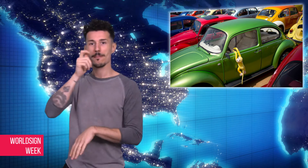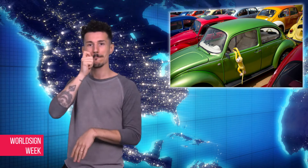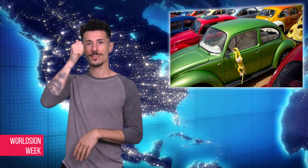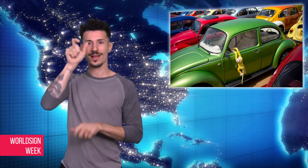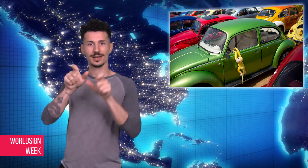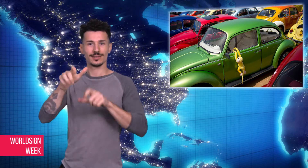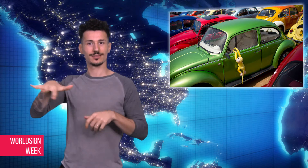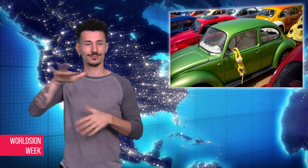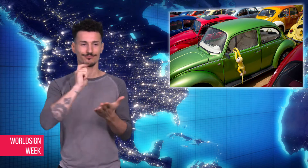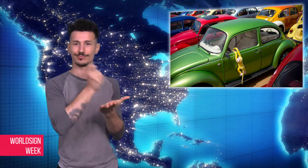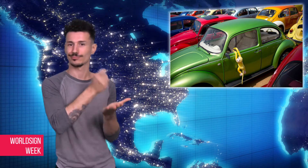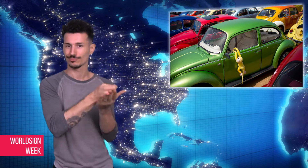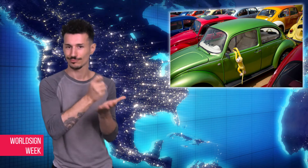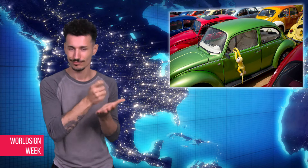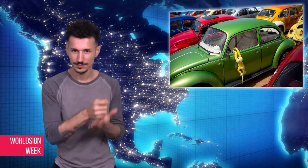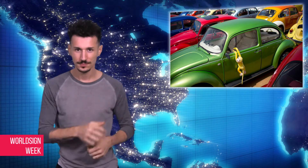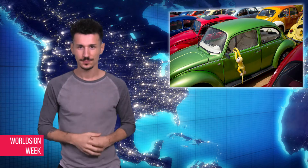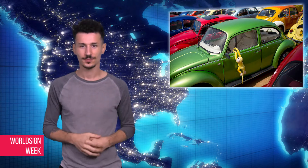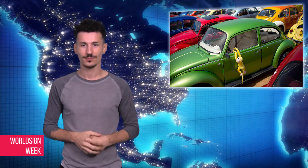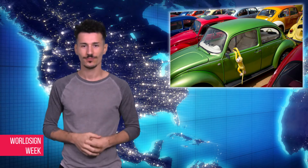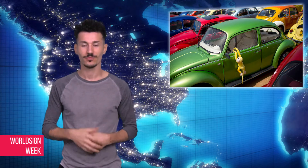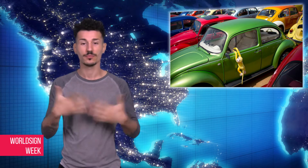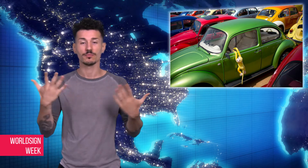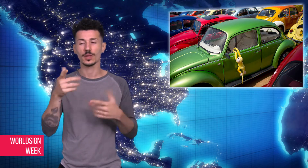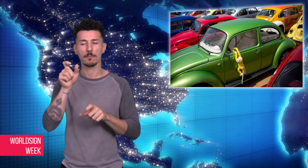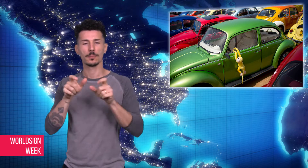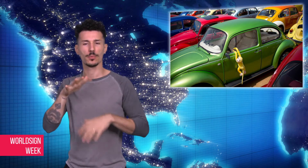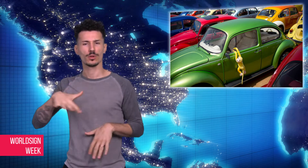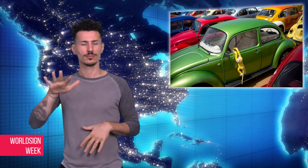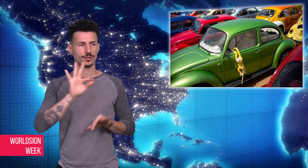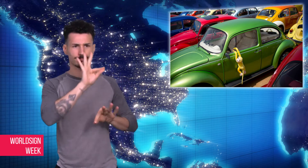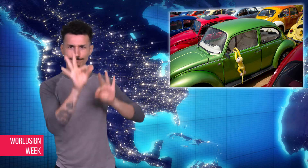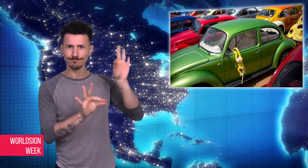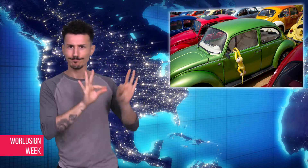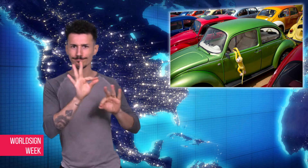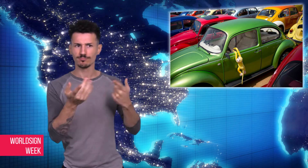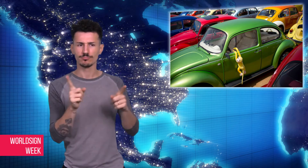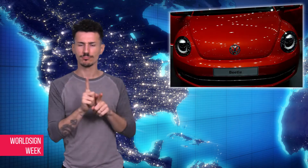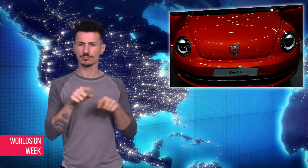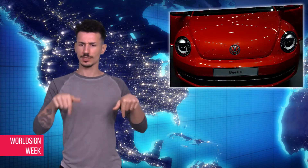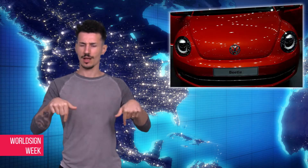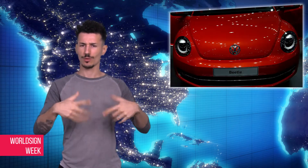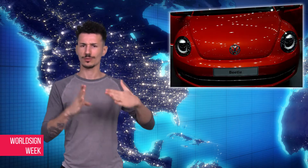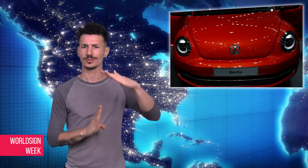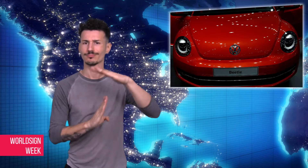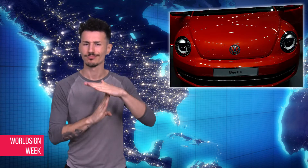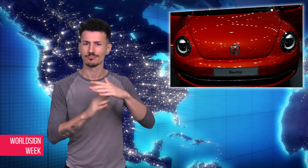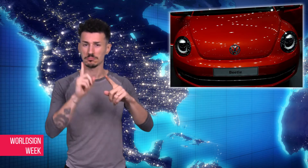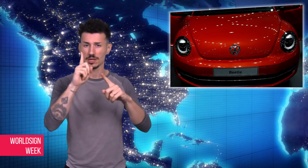appeal to male buyers. Volkswagen of America CEO said, “I would say, ‘never